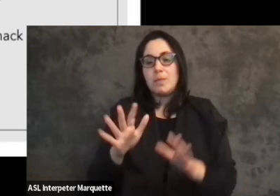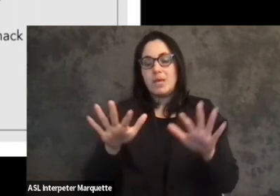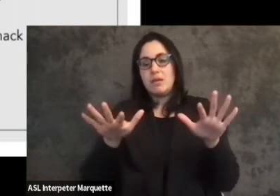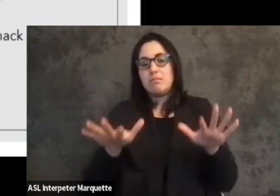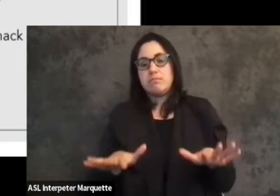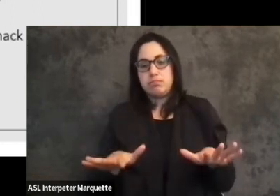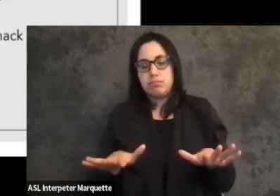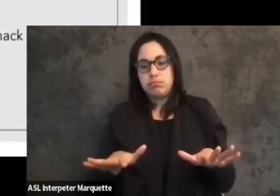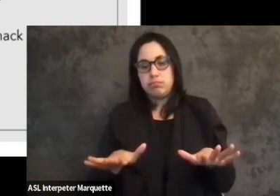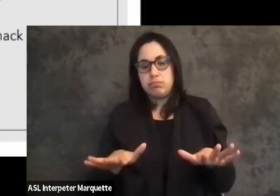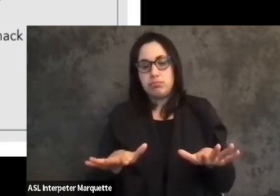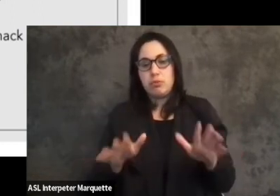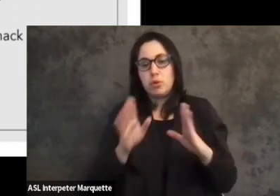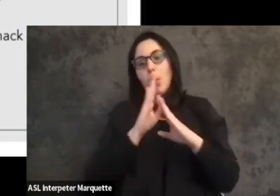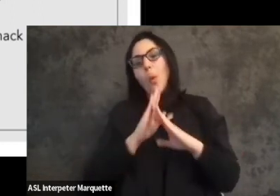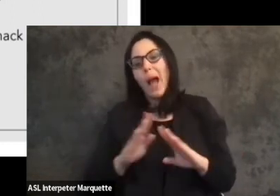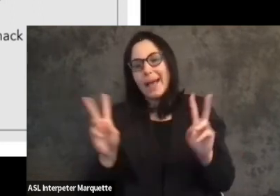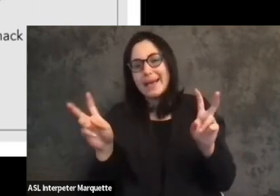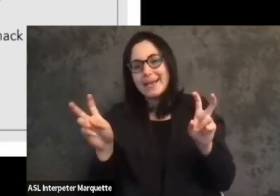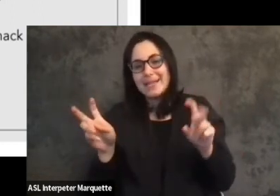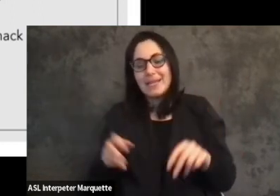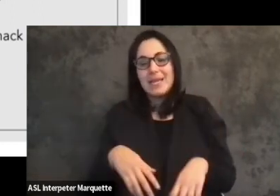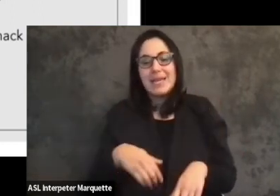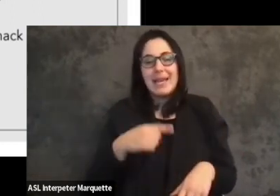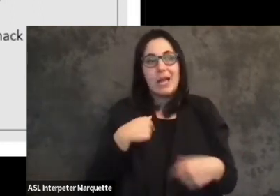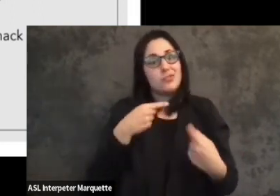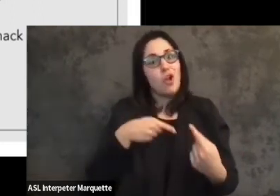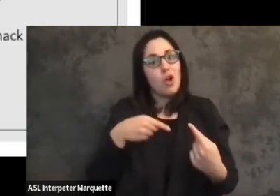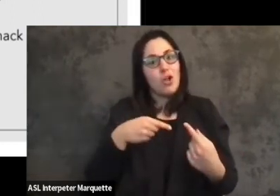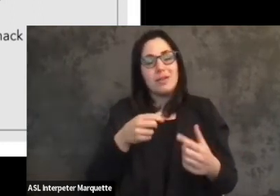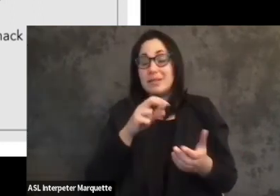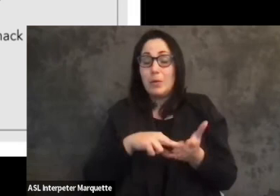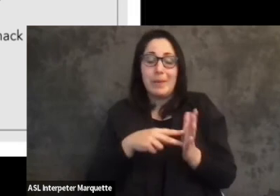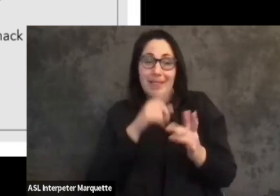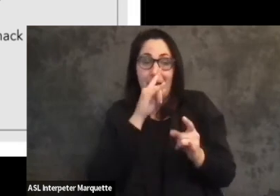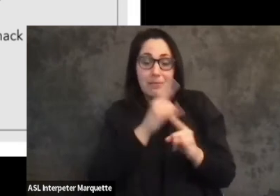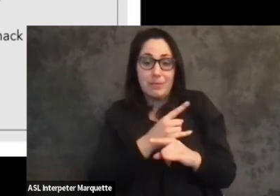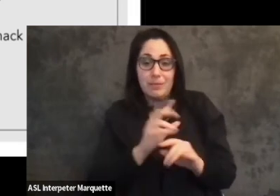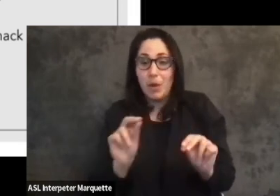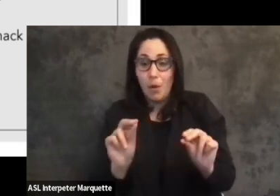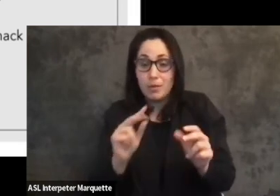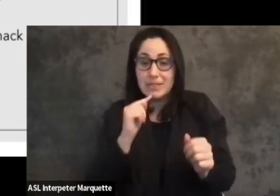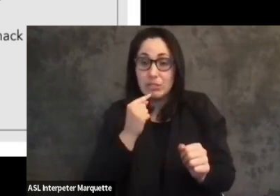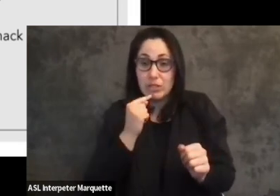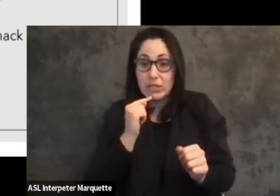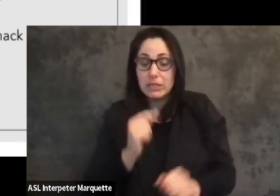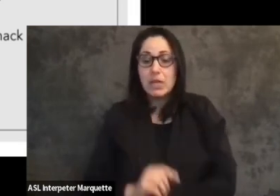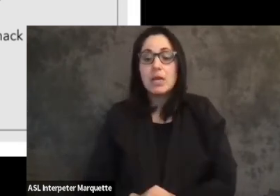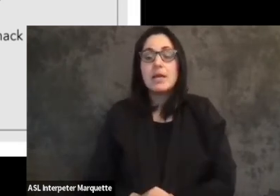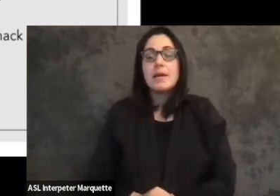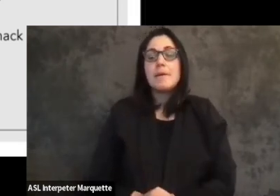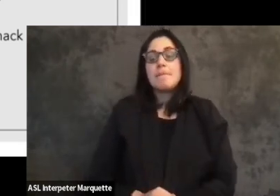the other thing is, for me, being quiet. That has been a struggle. And I don't mean that